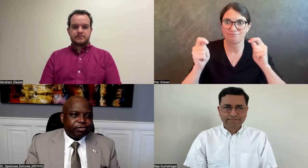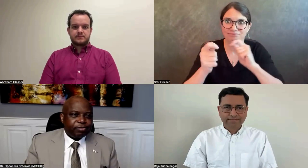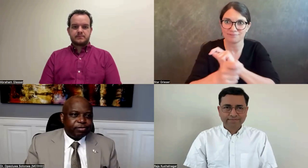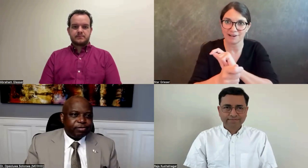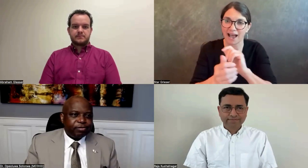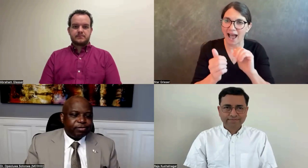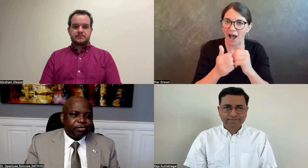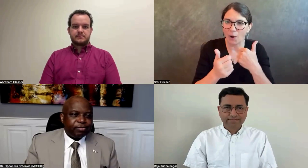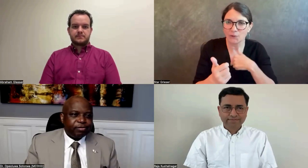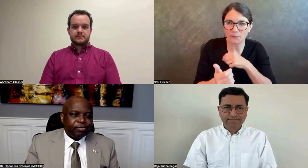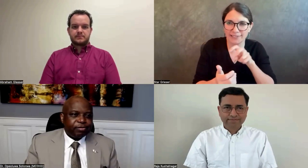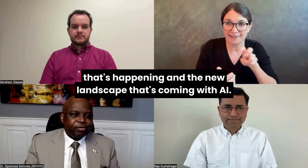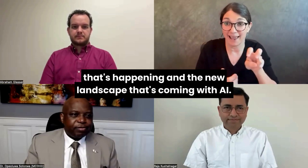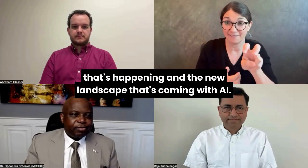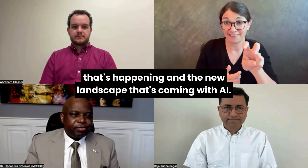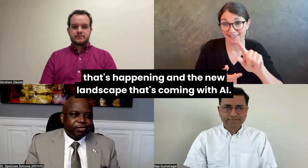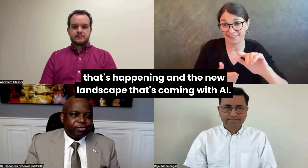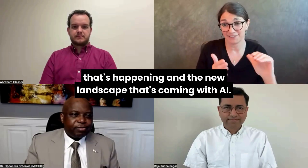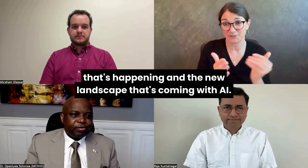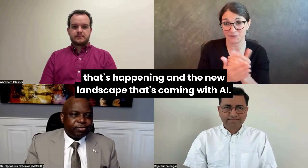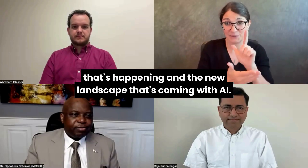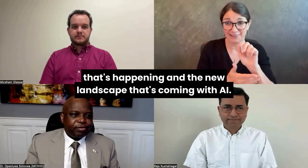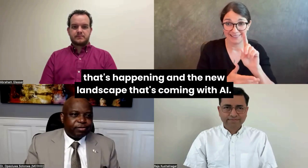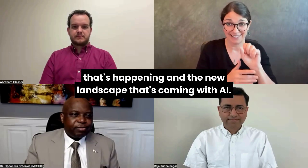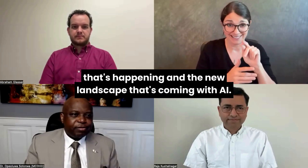that's happening and the new landscape that's coming with AI.